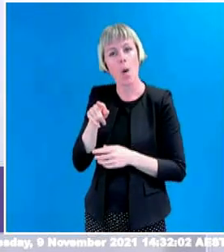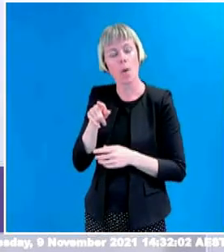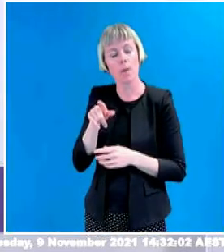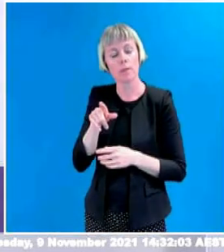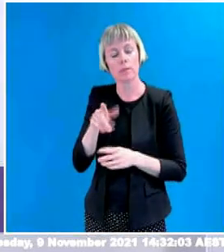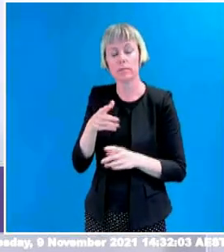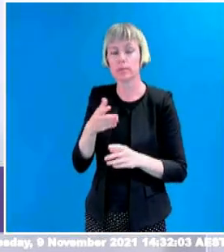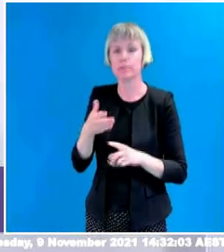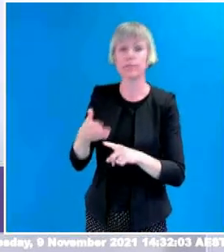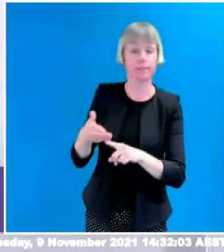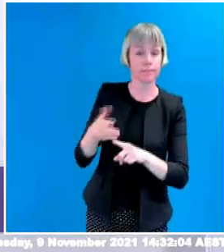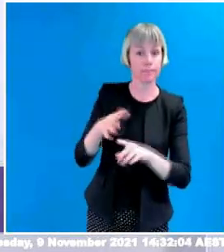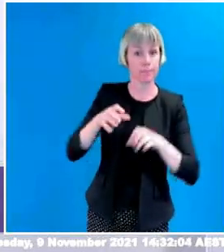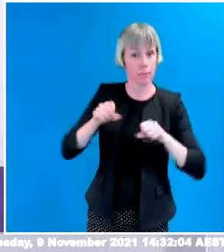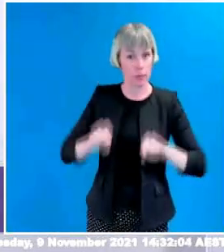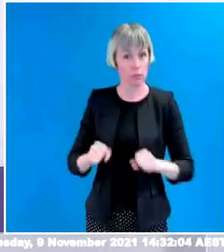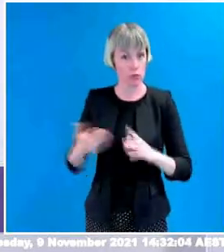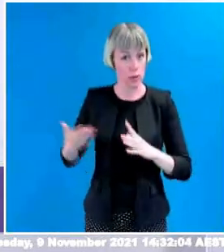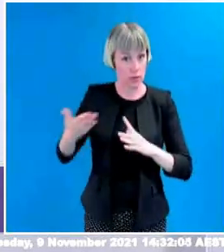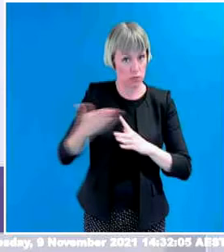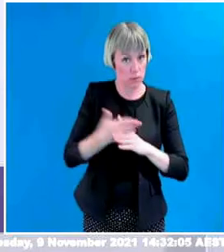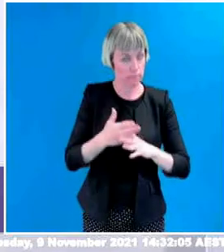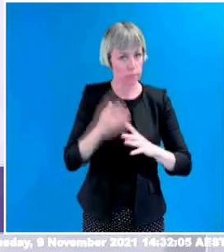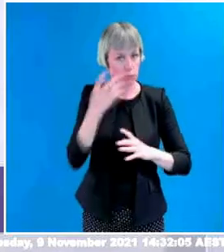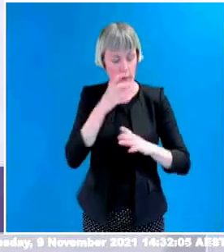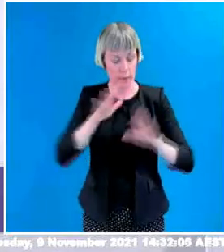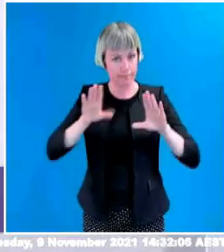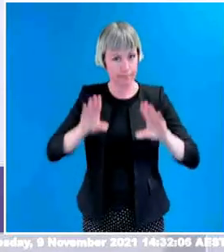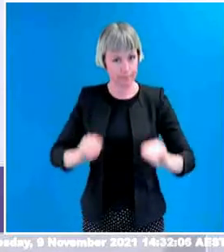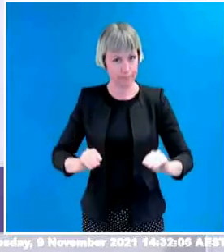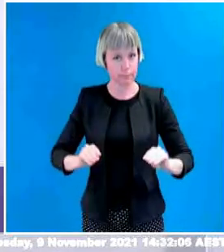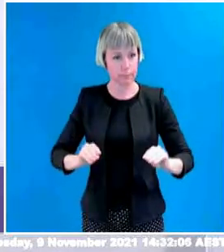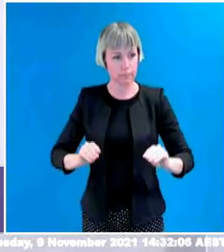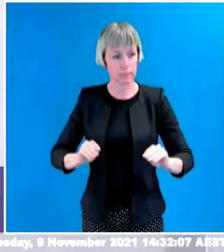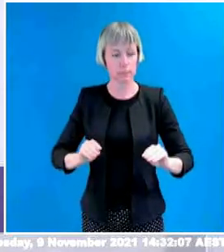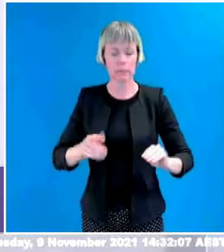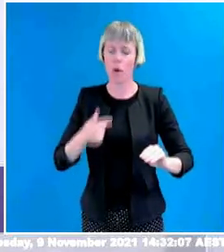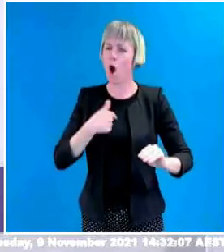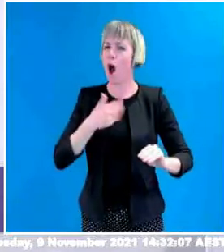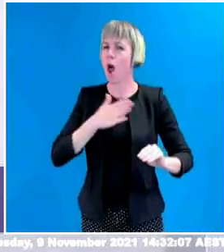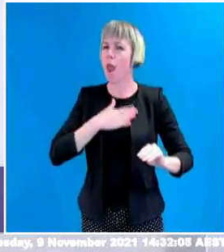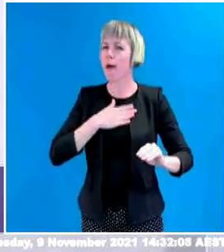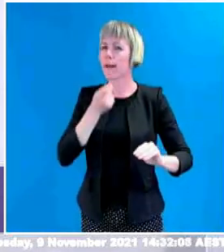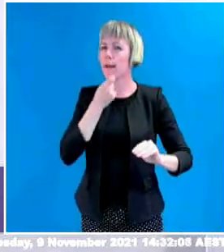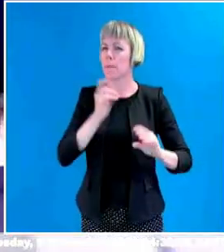Before you do that, I would like to be a little clearer about the process